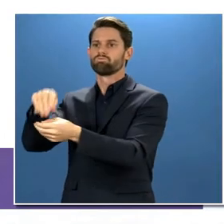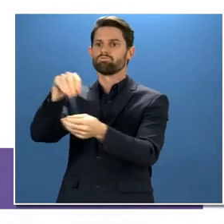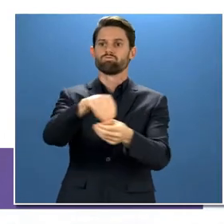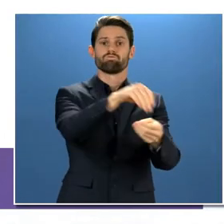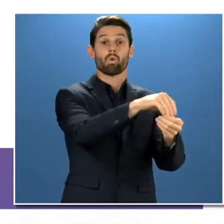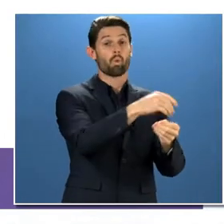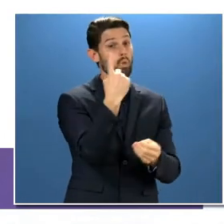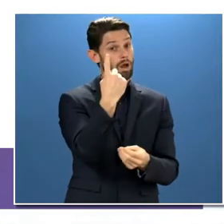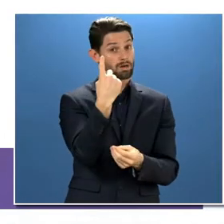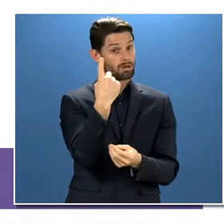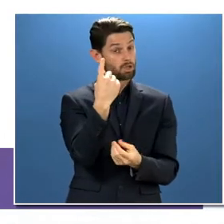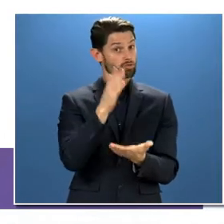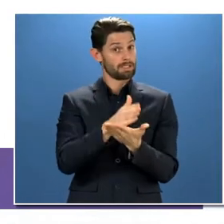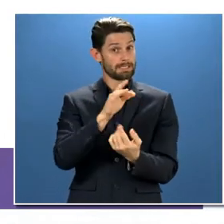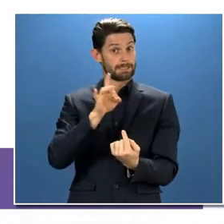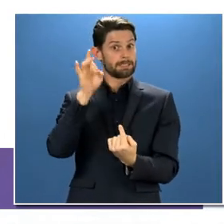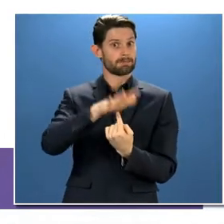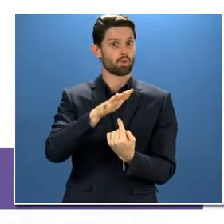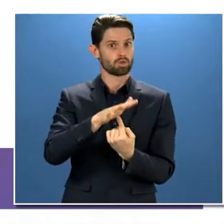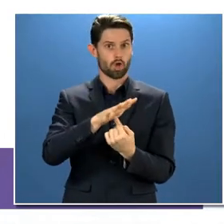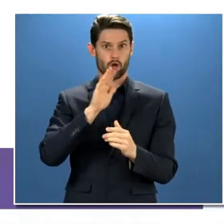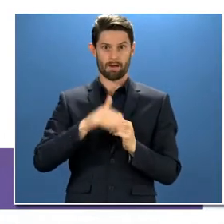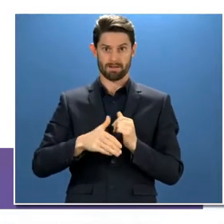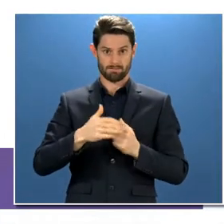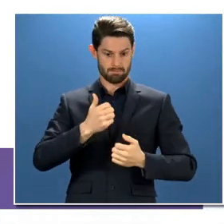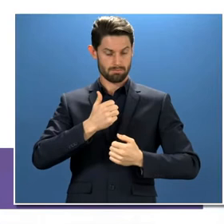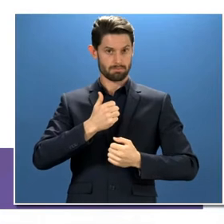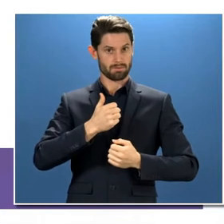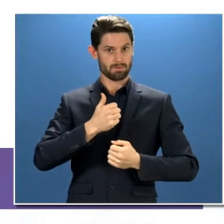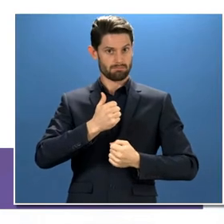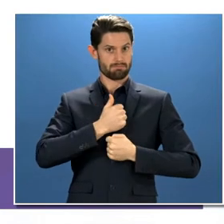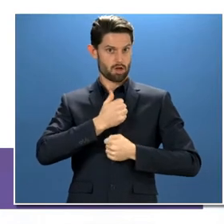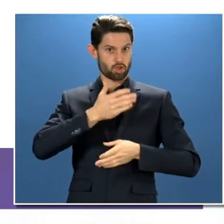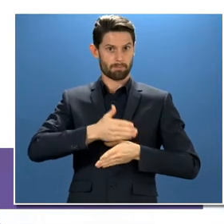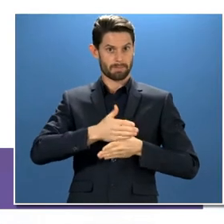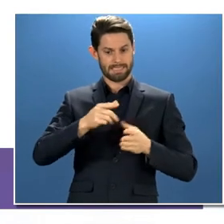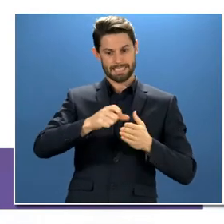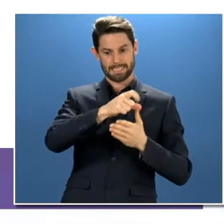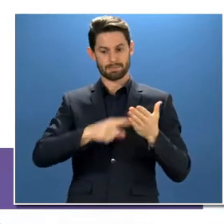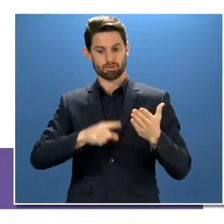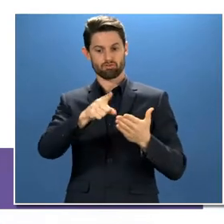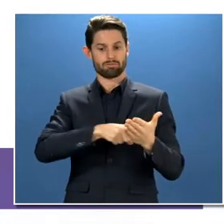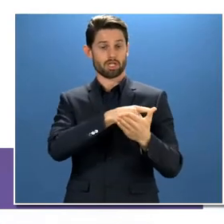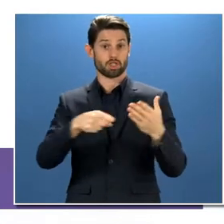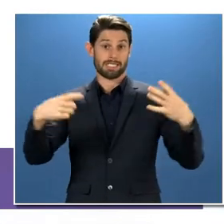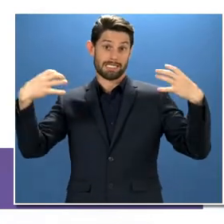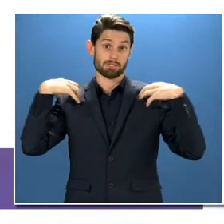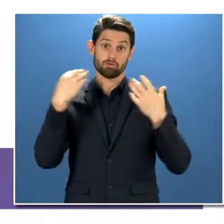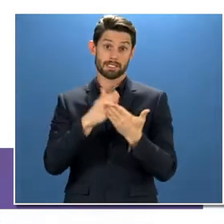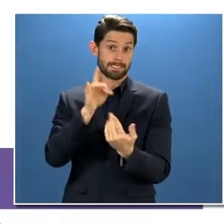aspects of the Disability Discrimination Commissioner role is that by sitting on